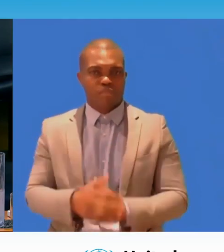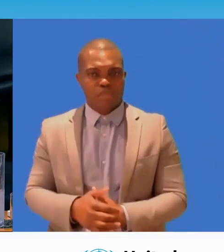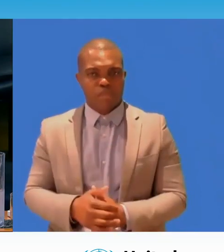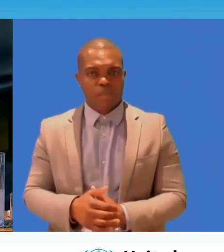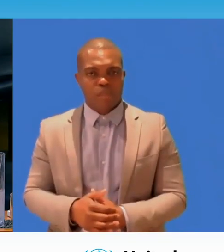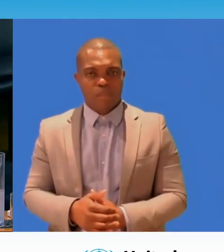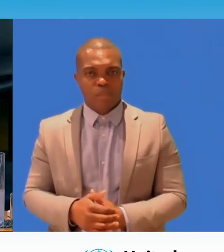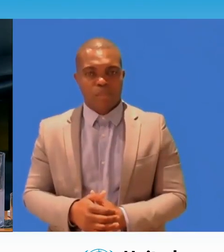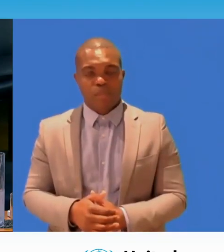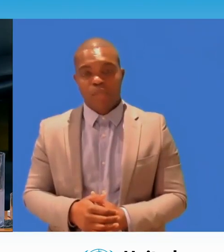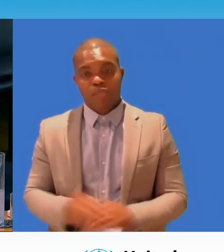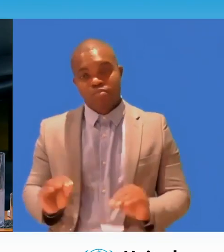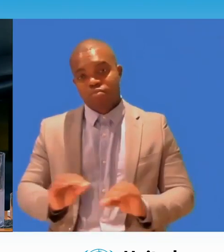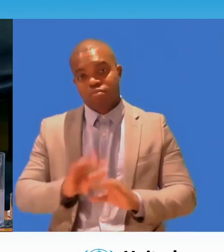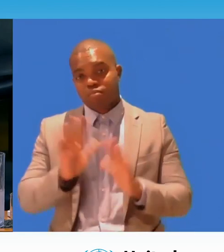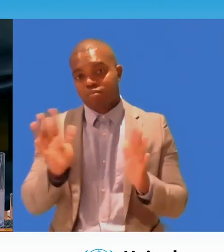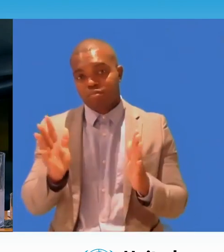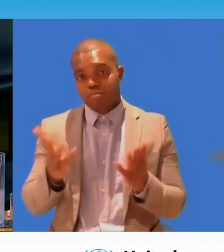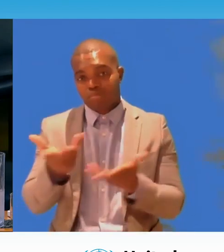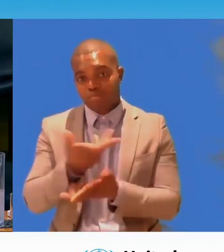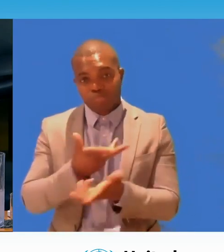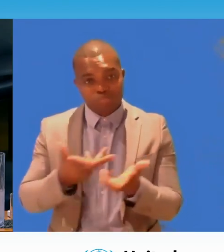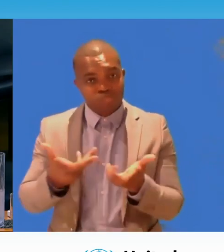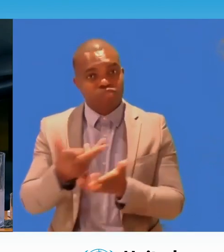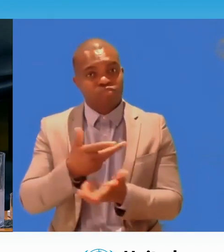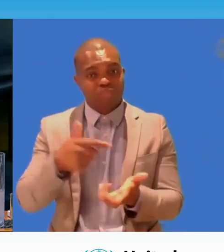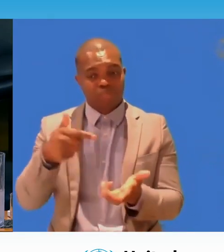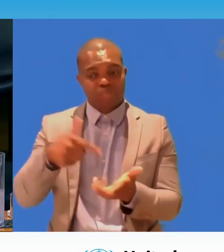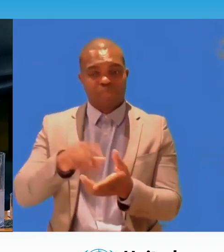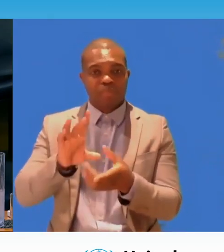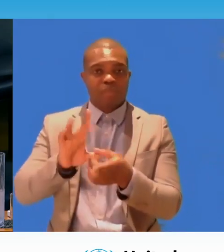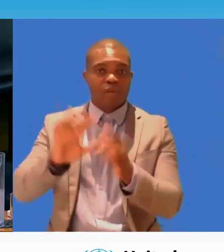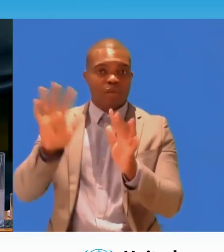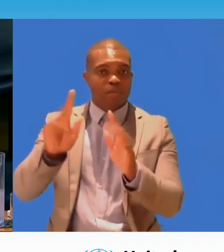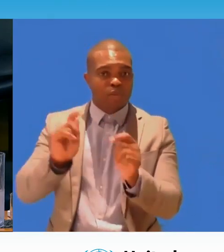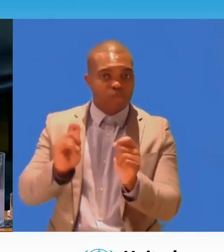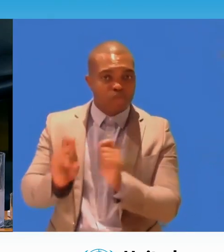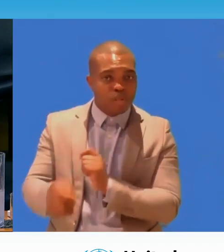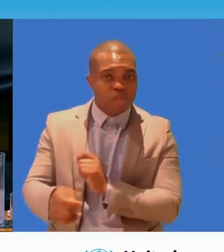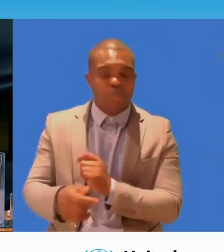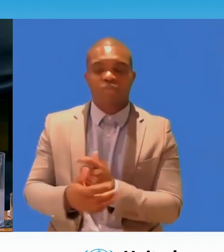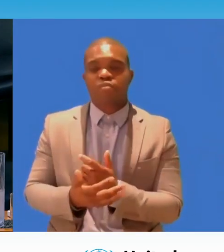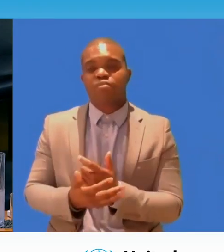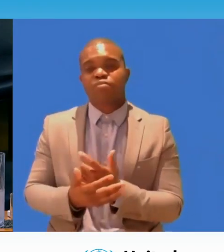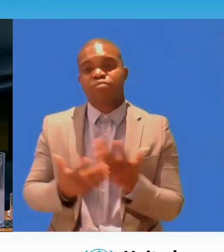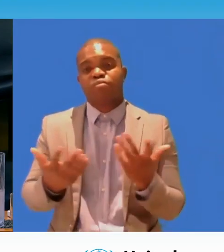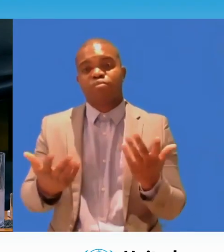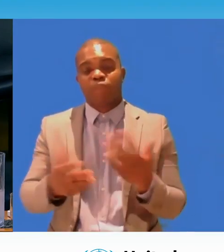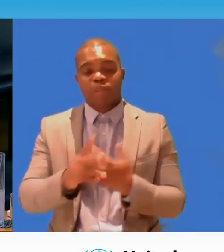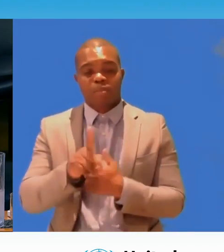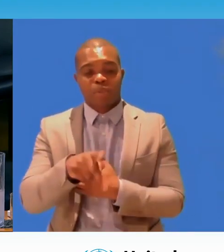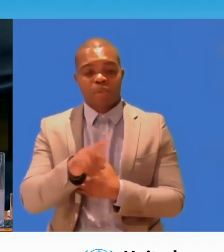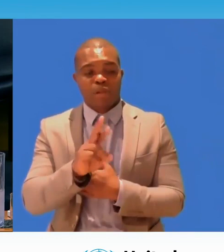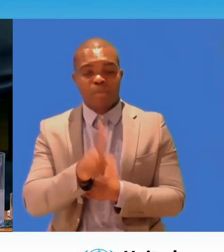and that is something that prbd has been and will continue to be committed to support governments